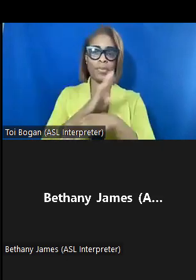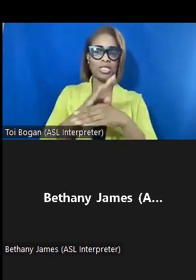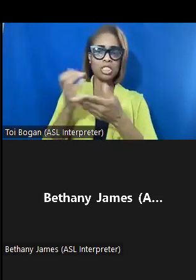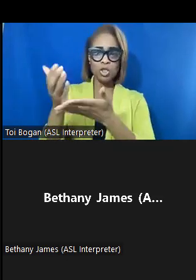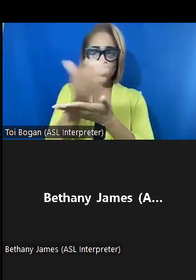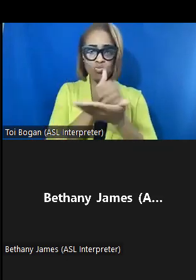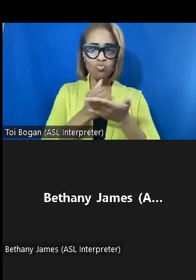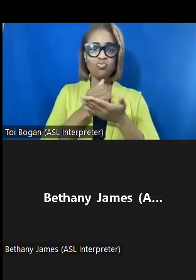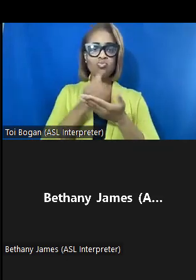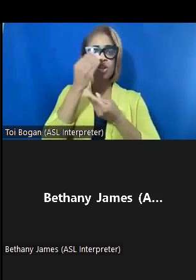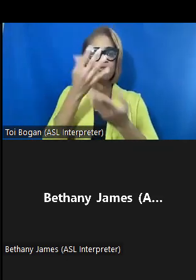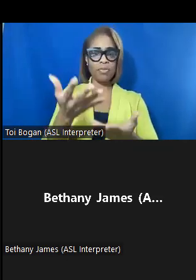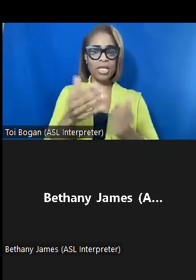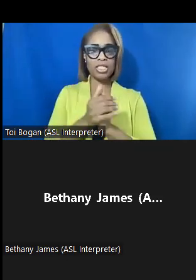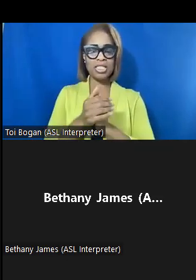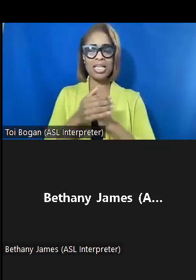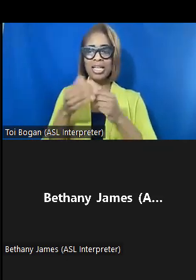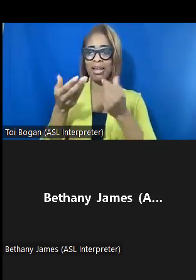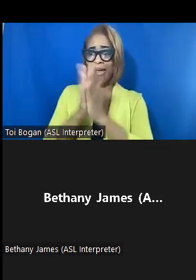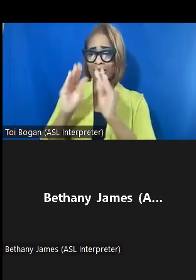and ask clarifying questions, if necessary.